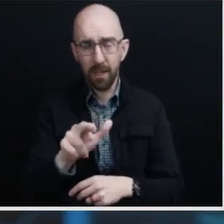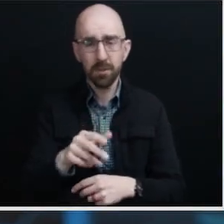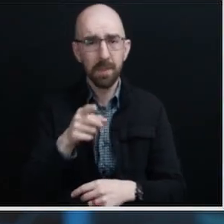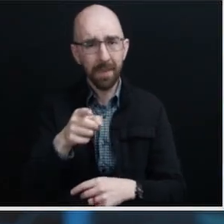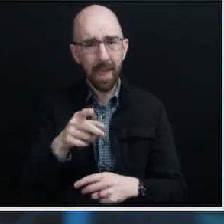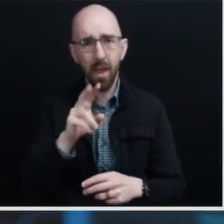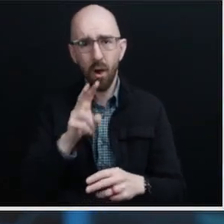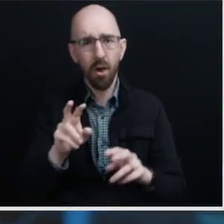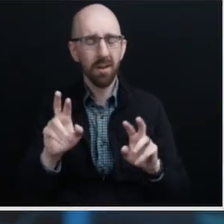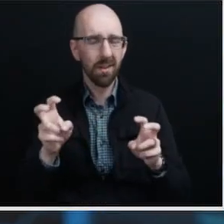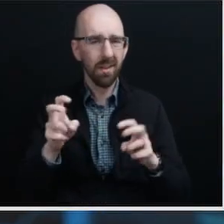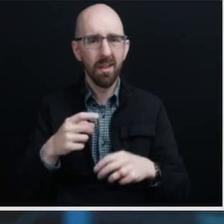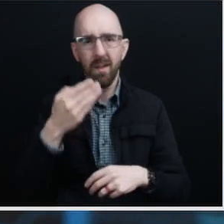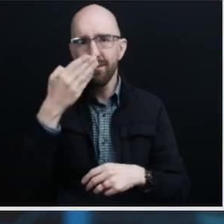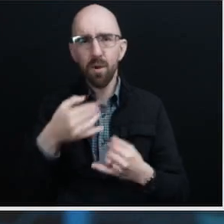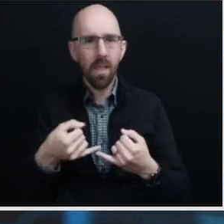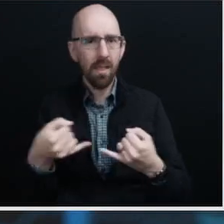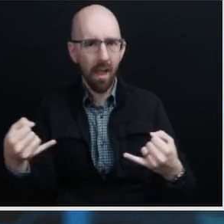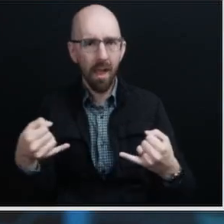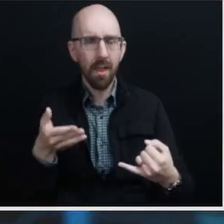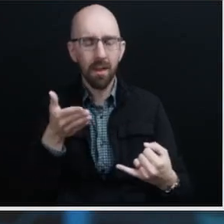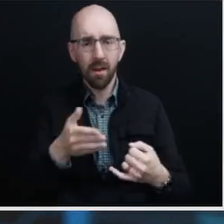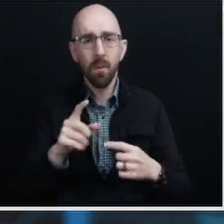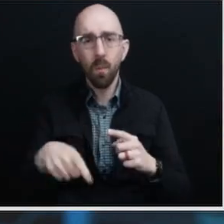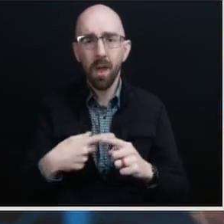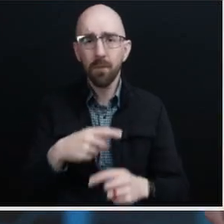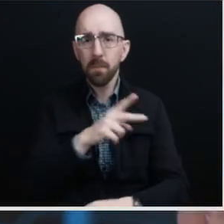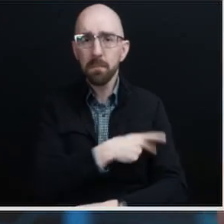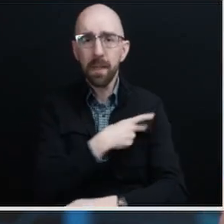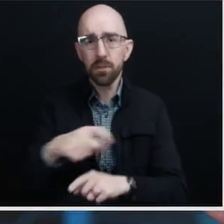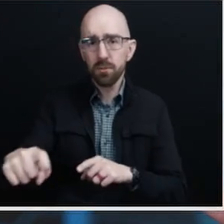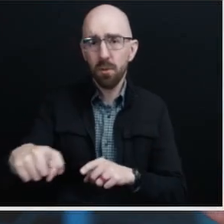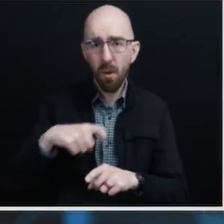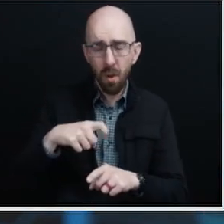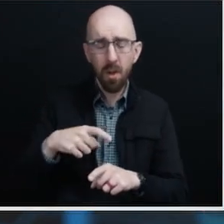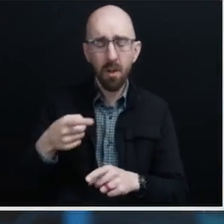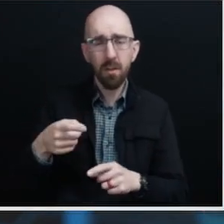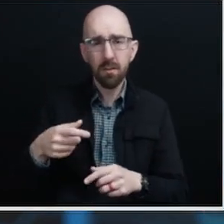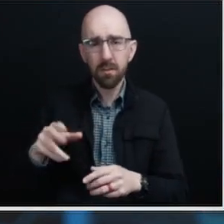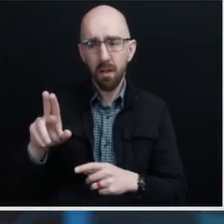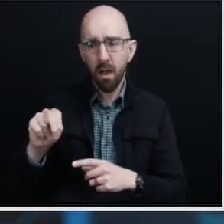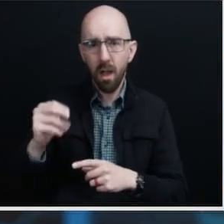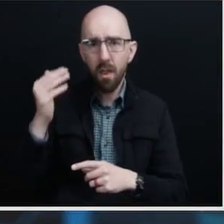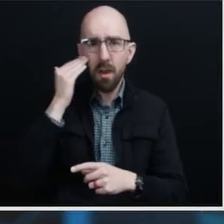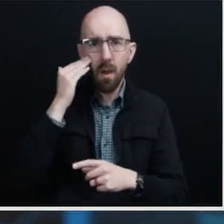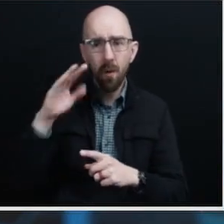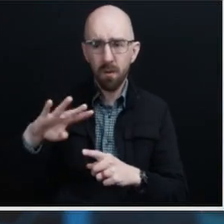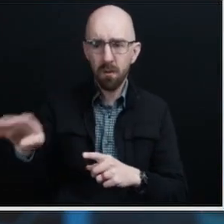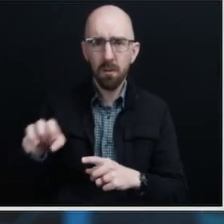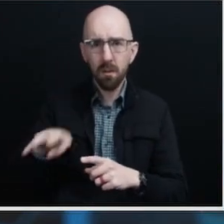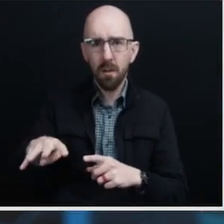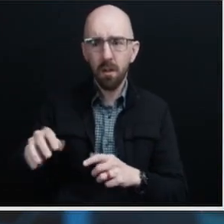When patients are calling in, you know, it's the unknown that causes that fear and they truly are